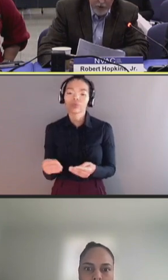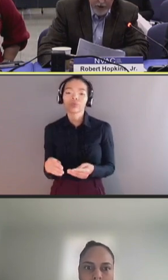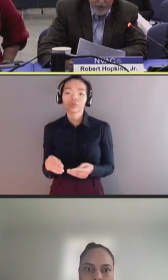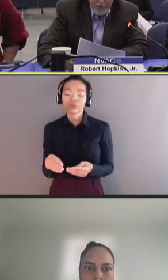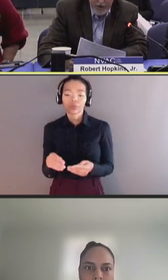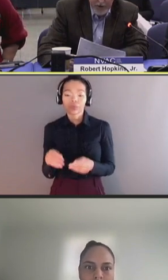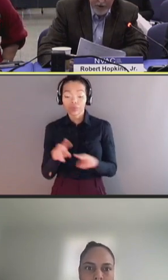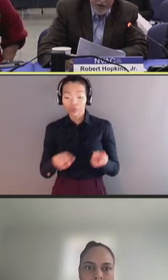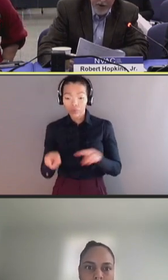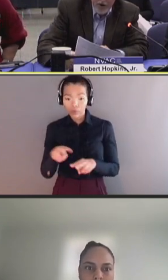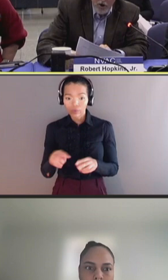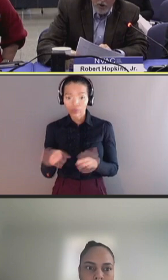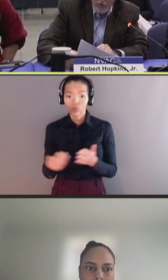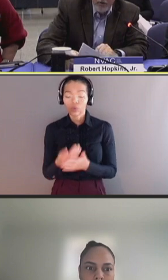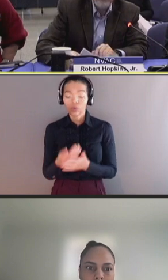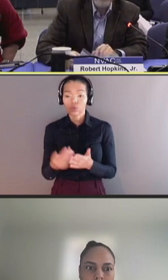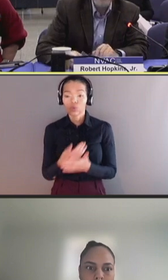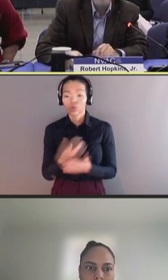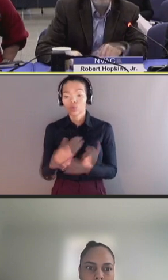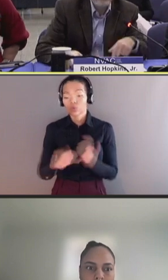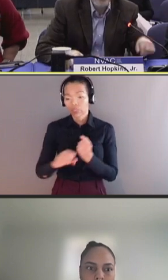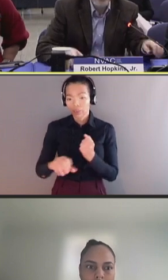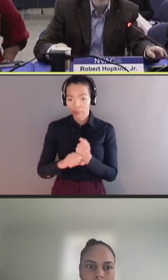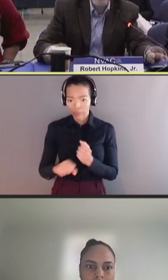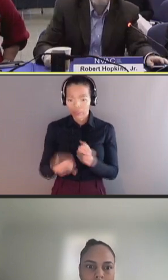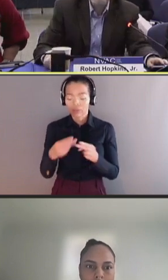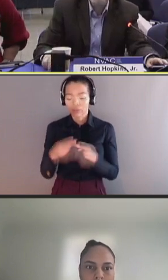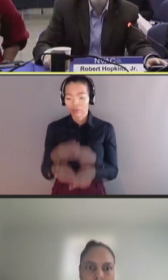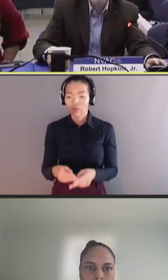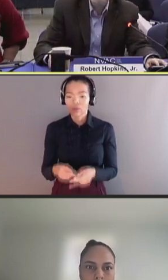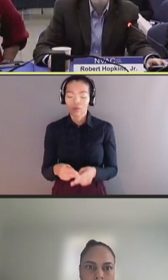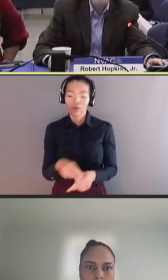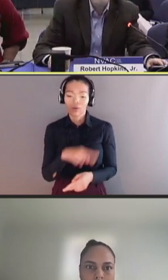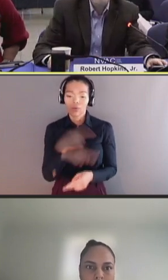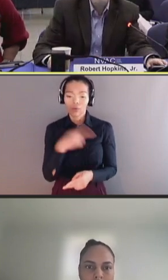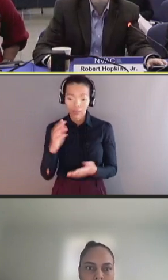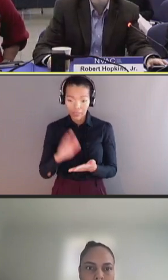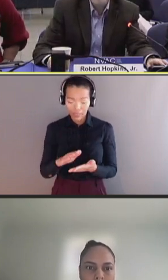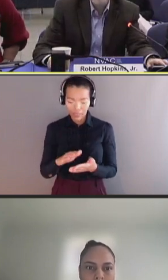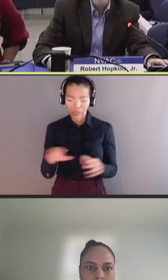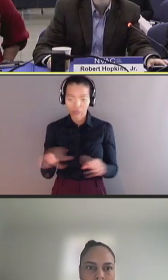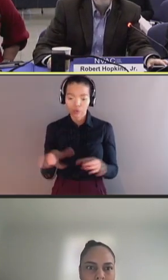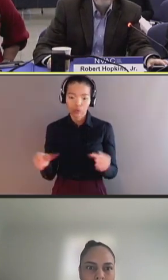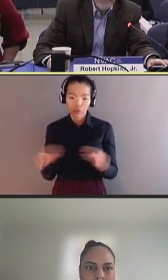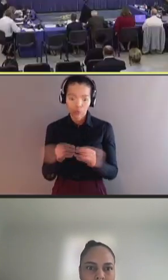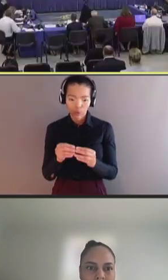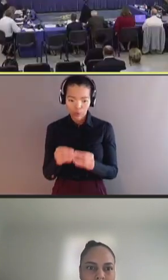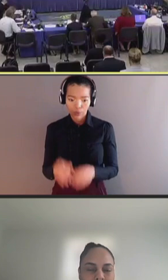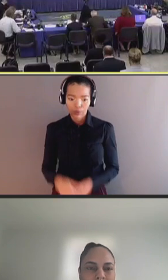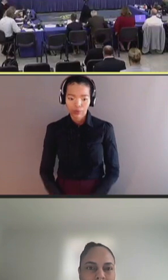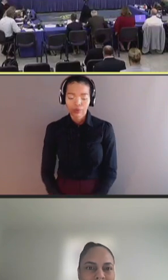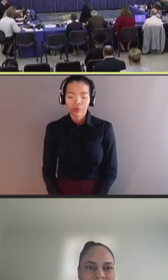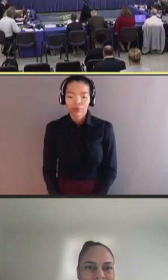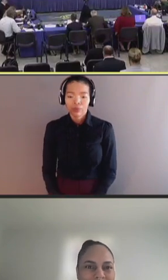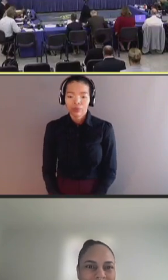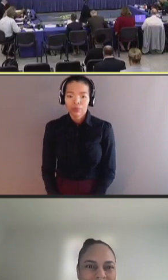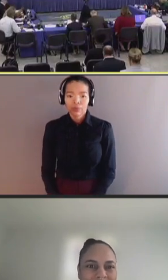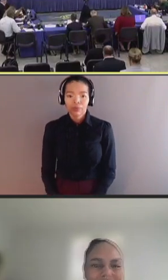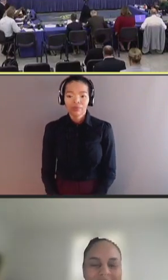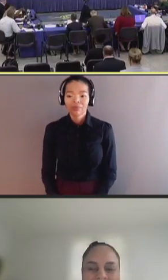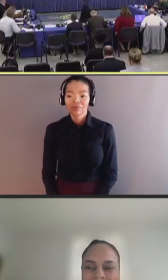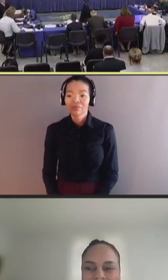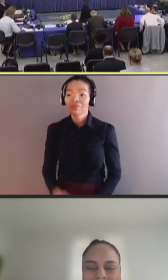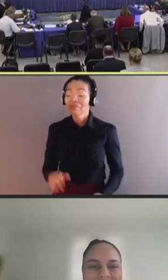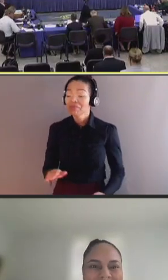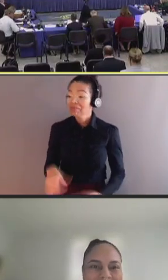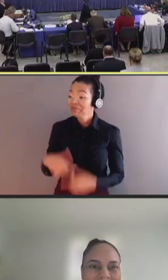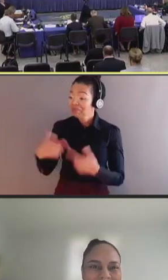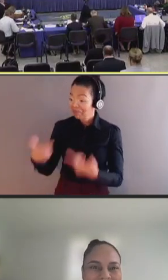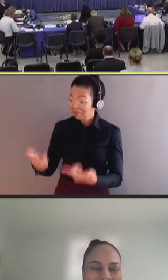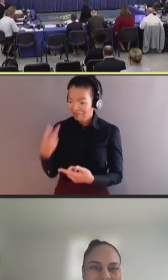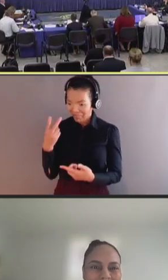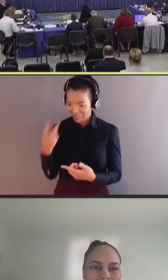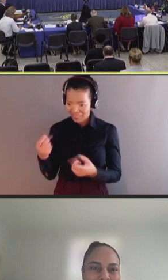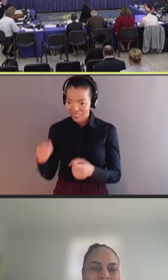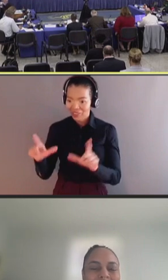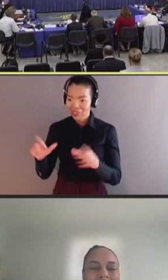campaign called Risk Less. Do more. Ms. Malik, I see you on the screen. You have the floor.